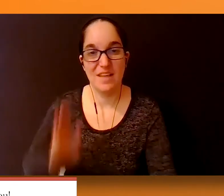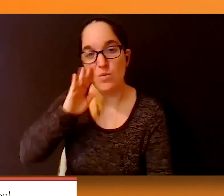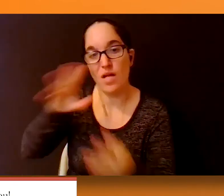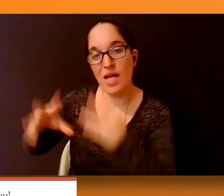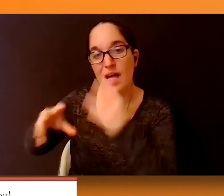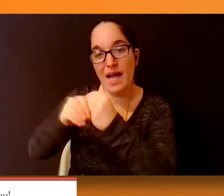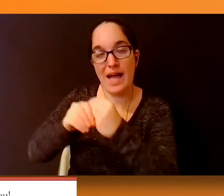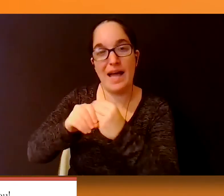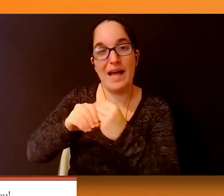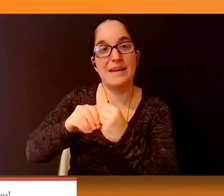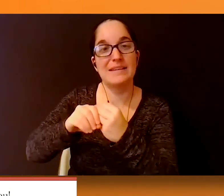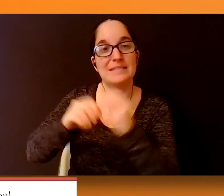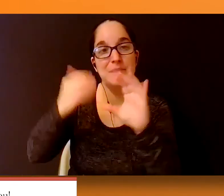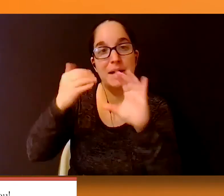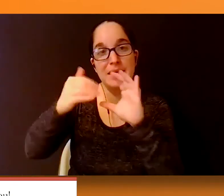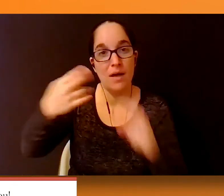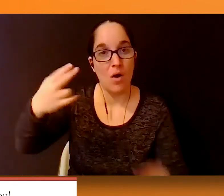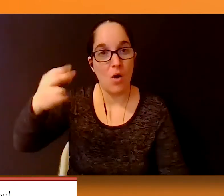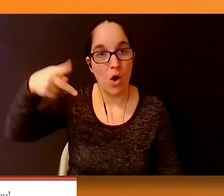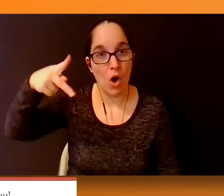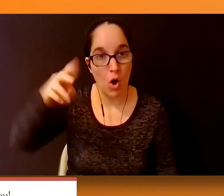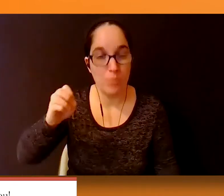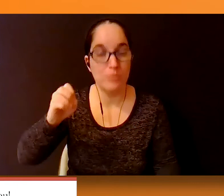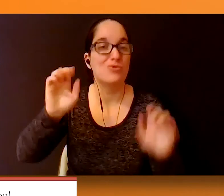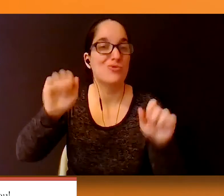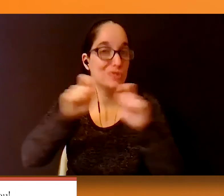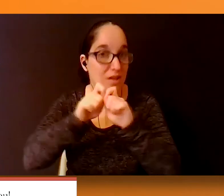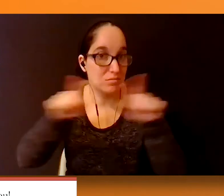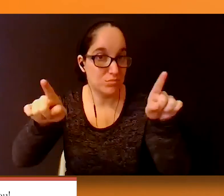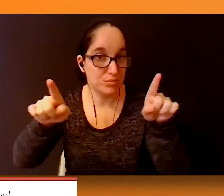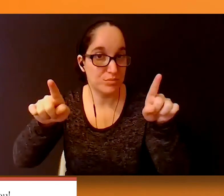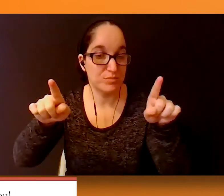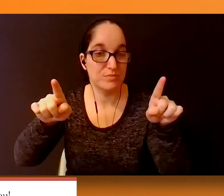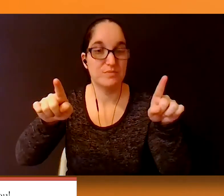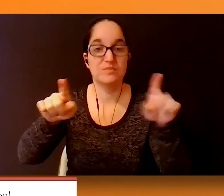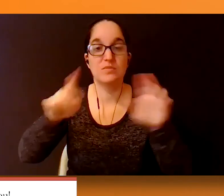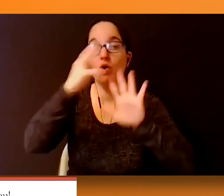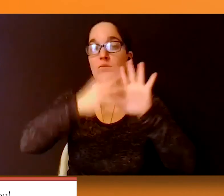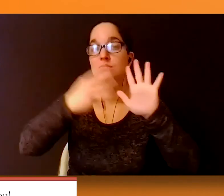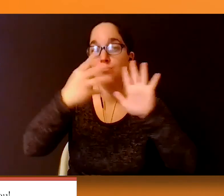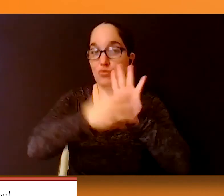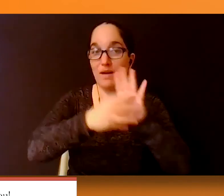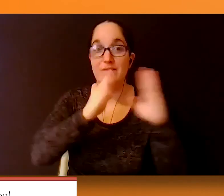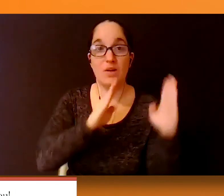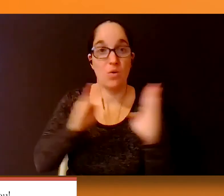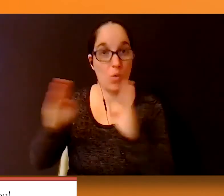and I'll also send that... graphic organizer page